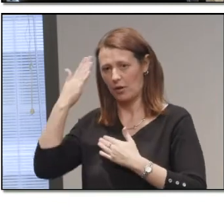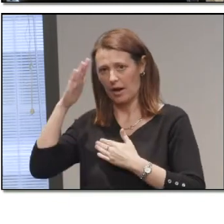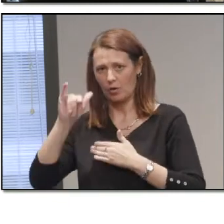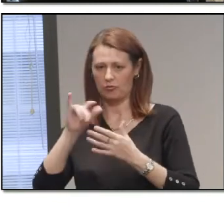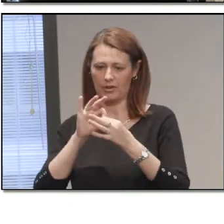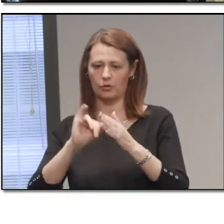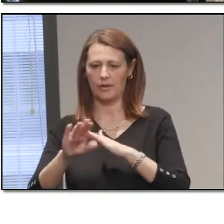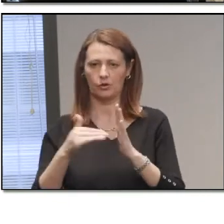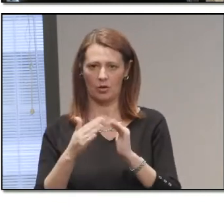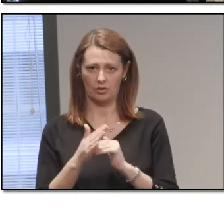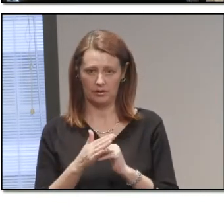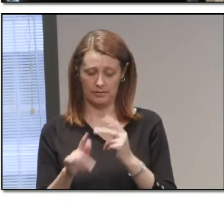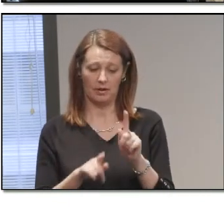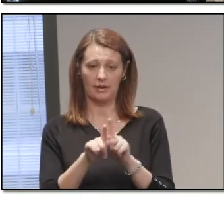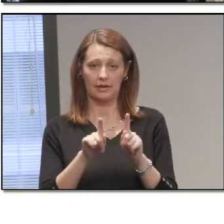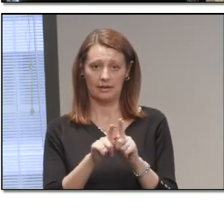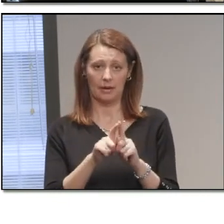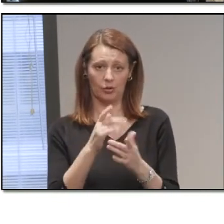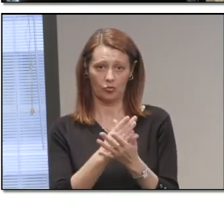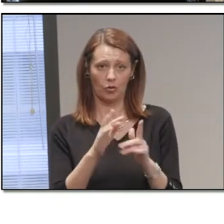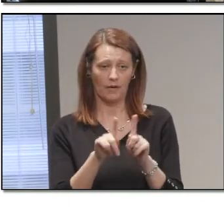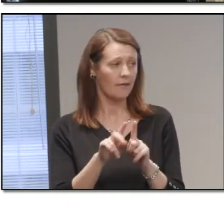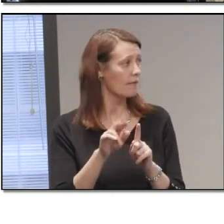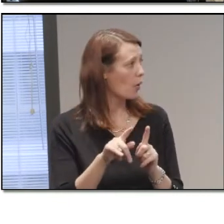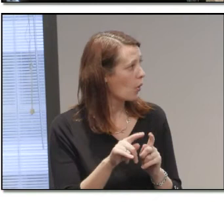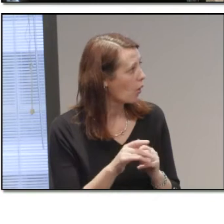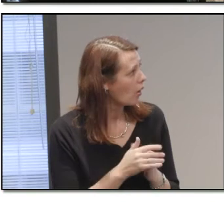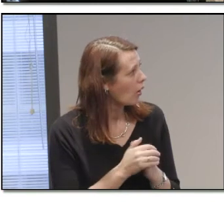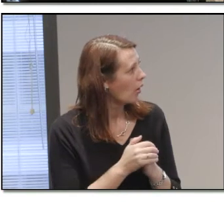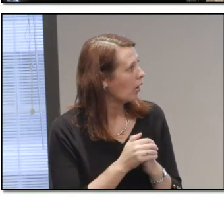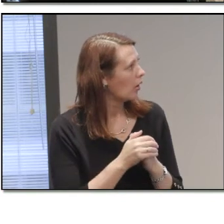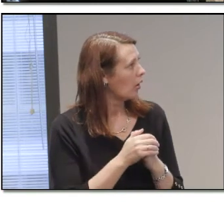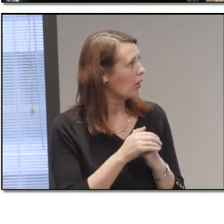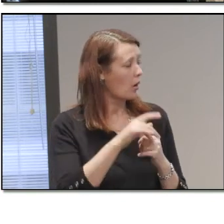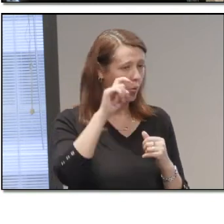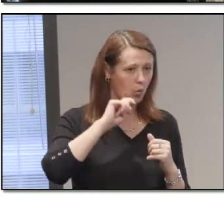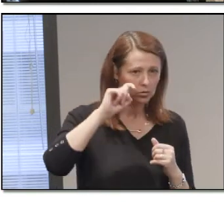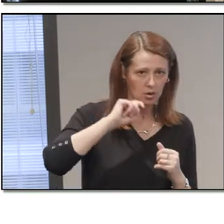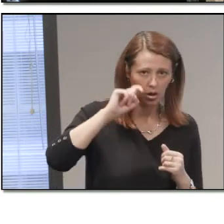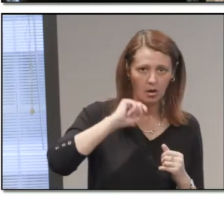The same is true for caloric requirements and water requirements to maintain health.